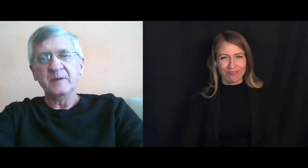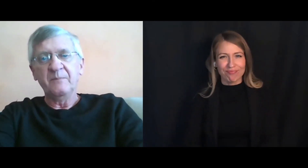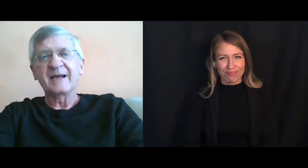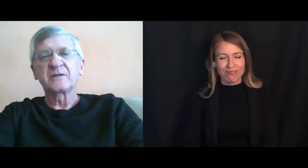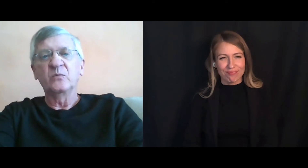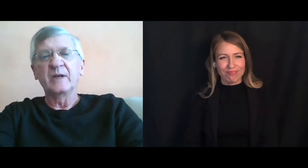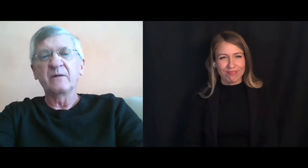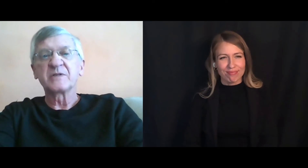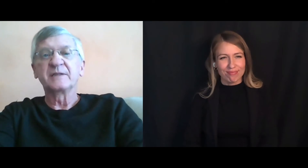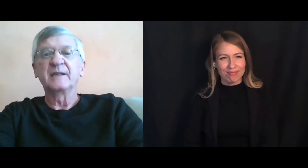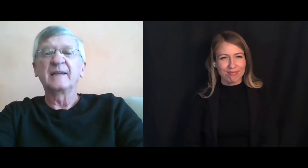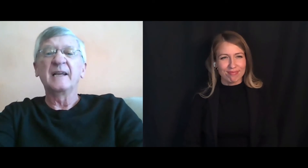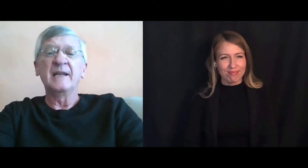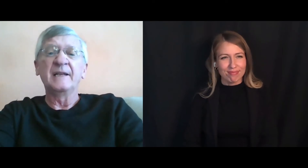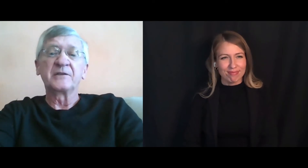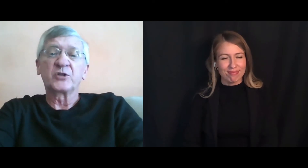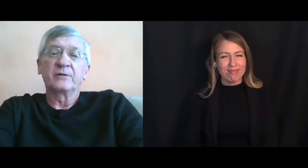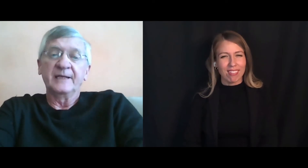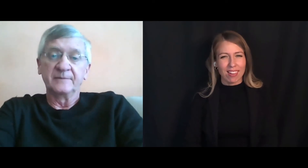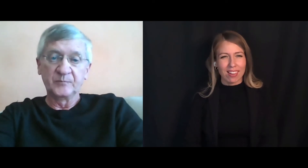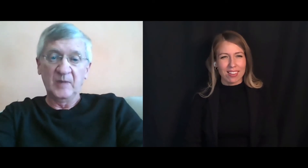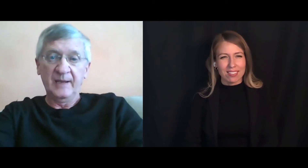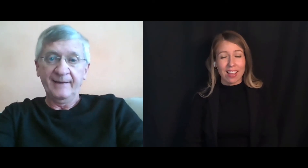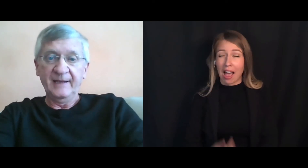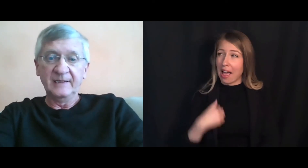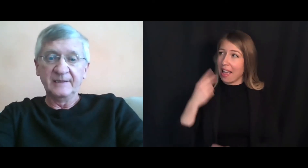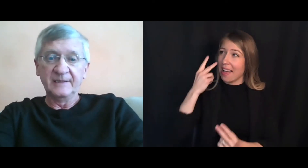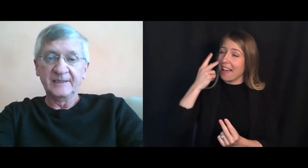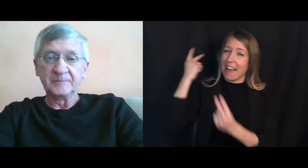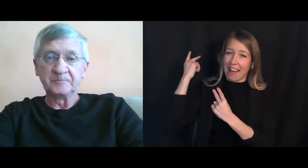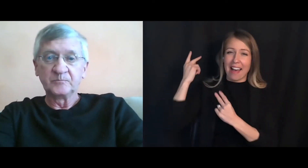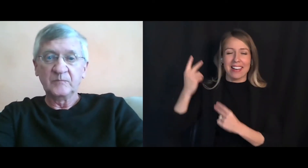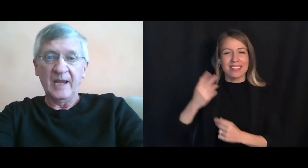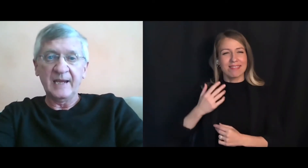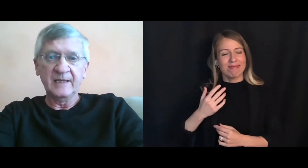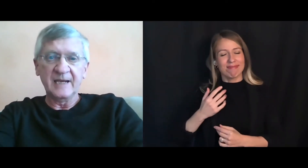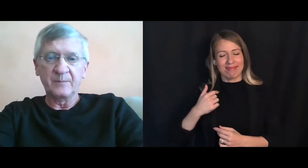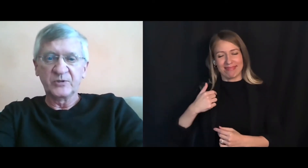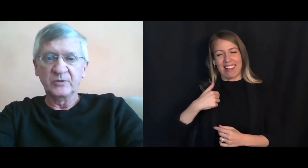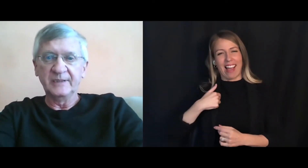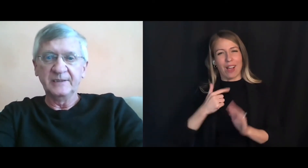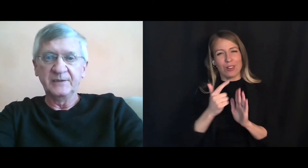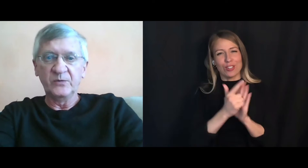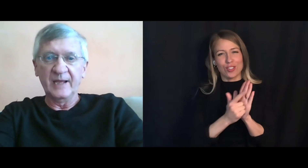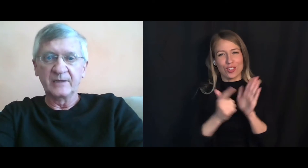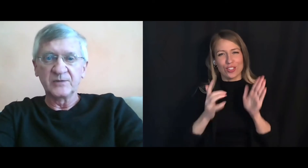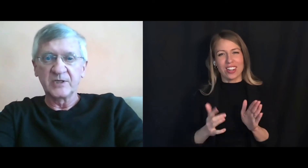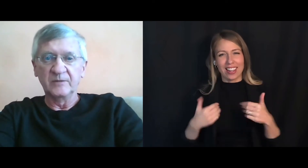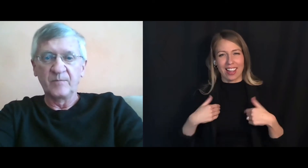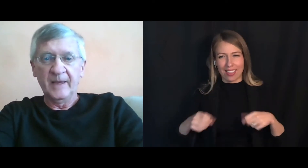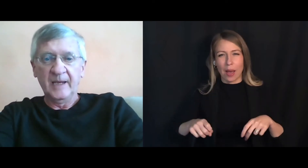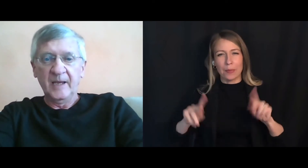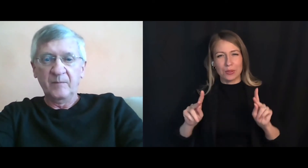It took me back to when I was an attorney and had the opportunity to do that also,